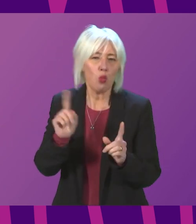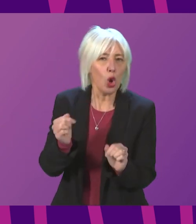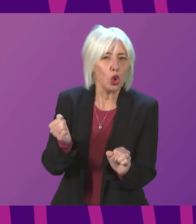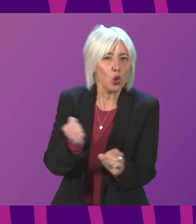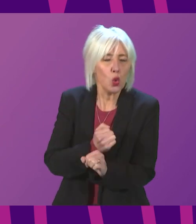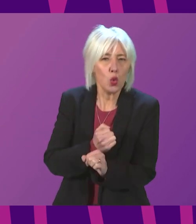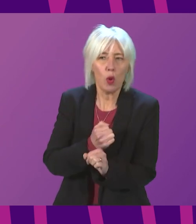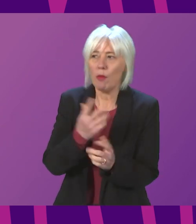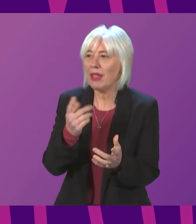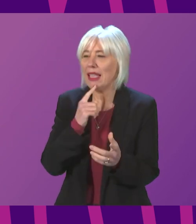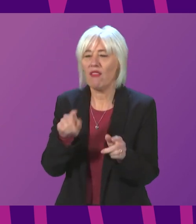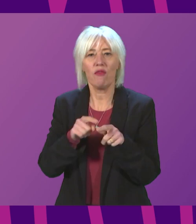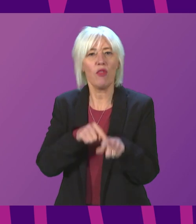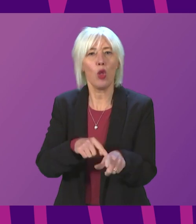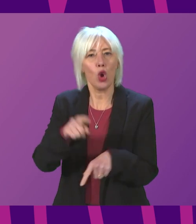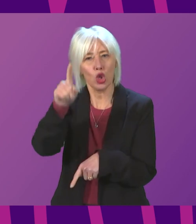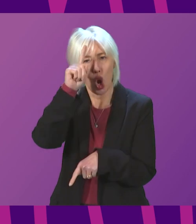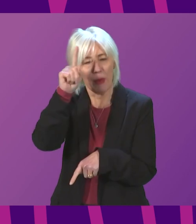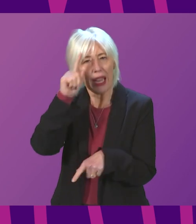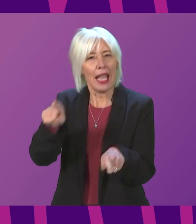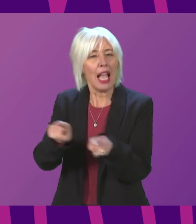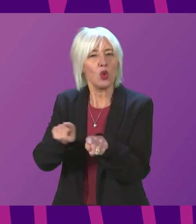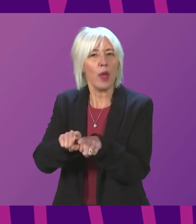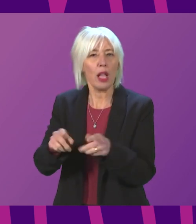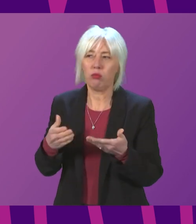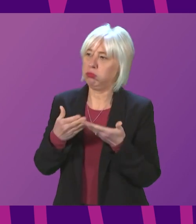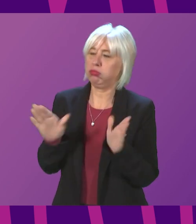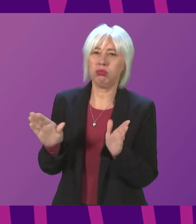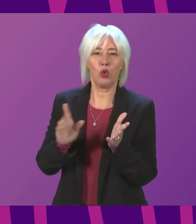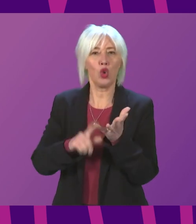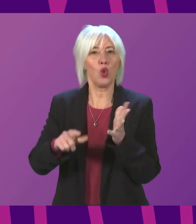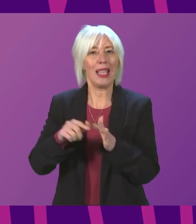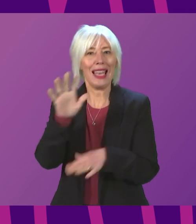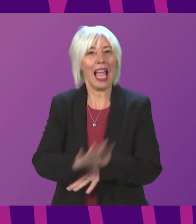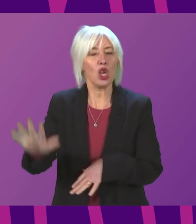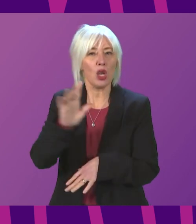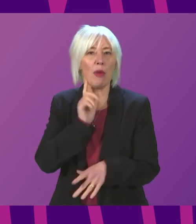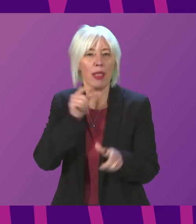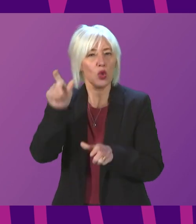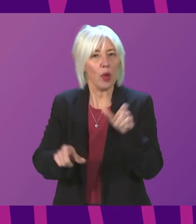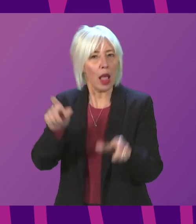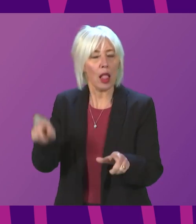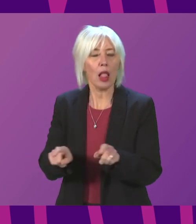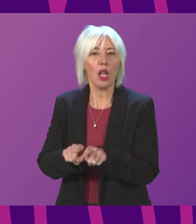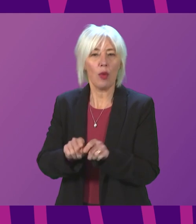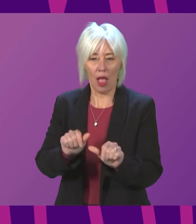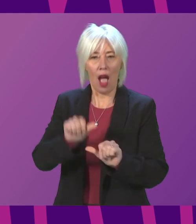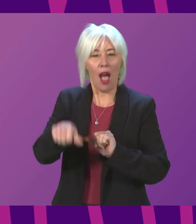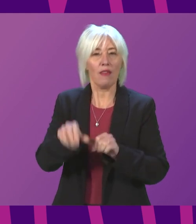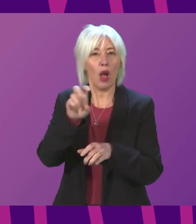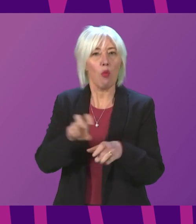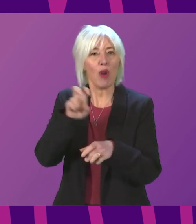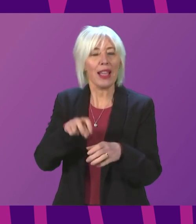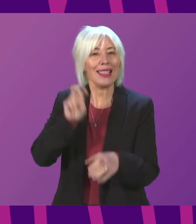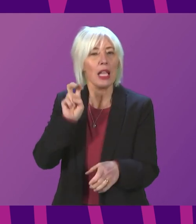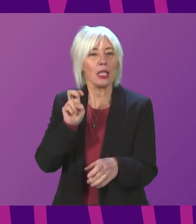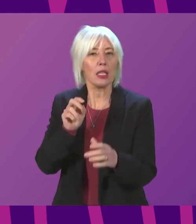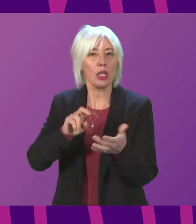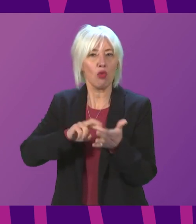to UK nationals. There is no doubt that post-Brexit arrangements have been a factor in the French